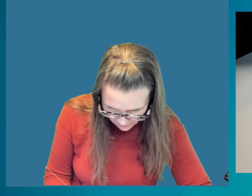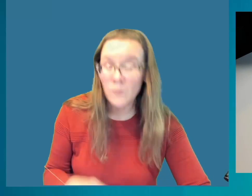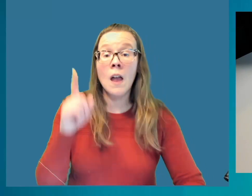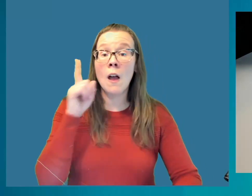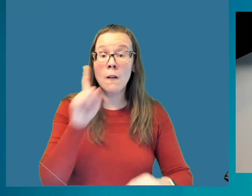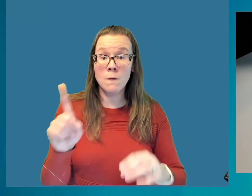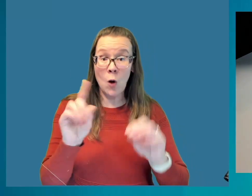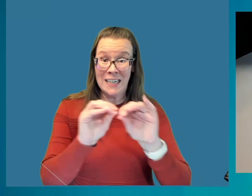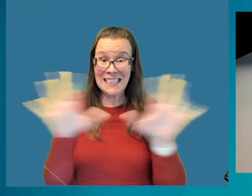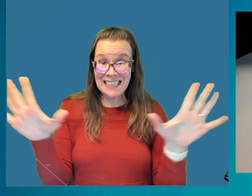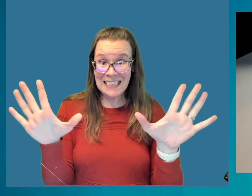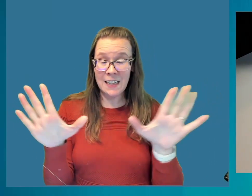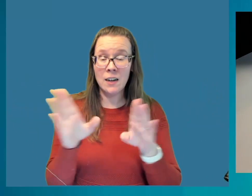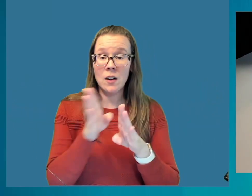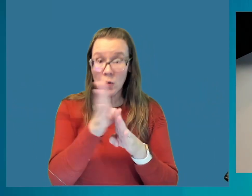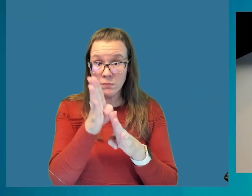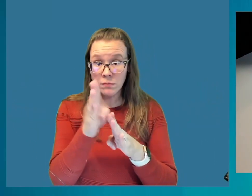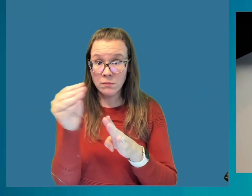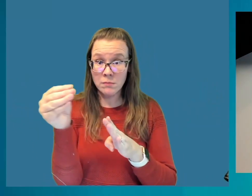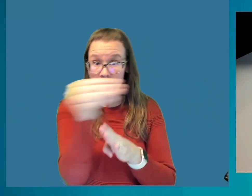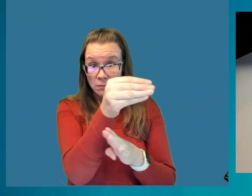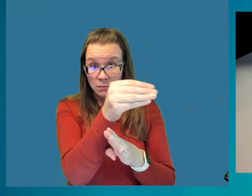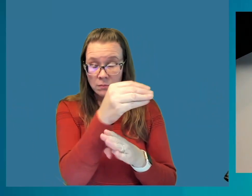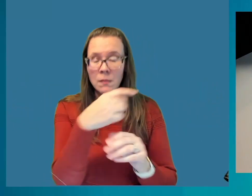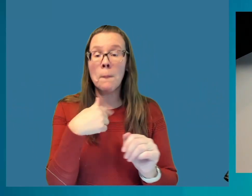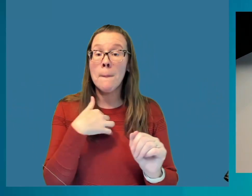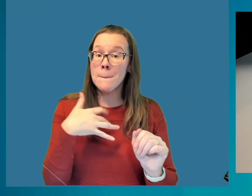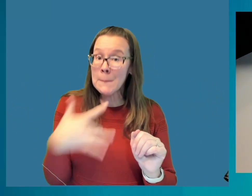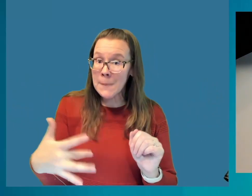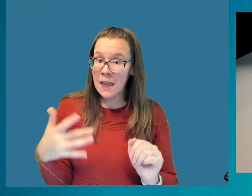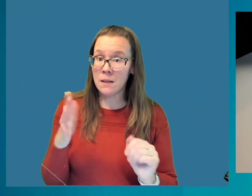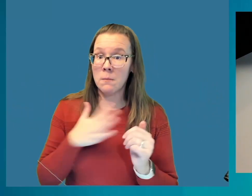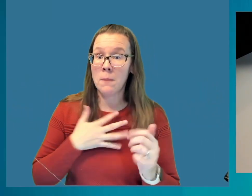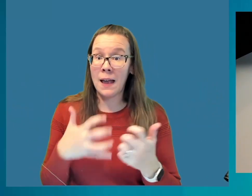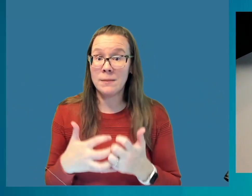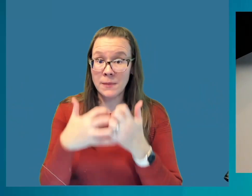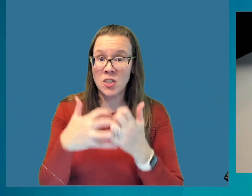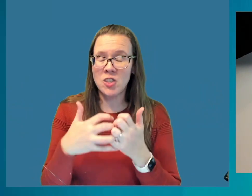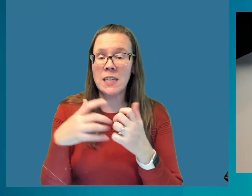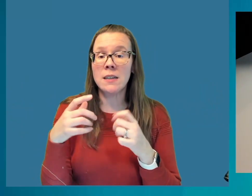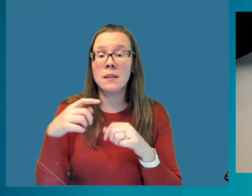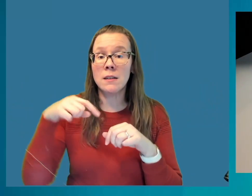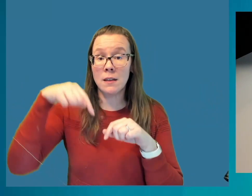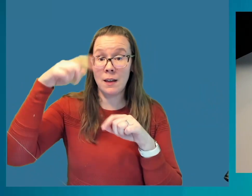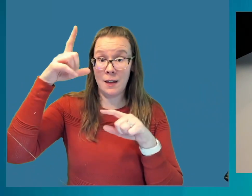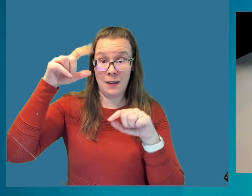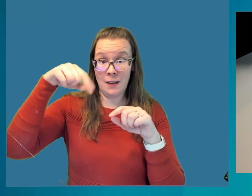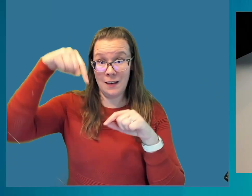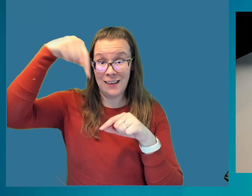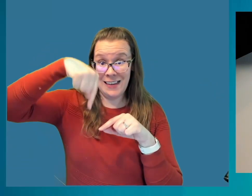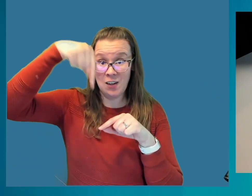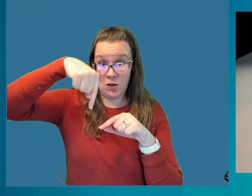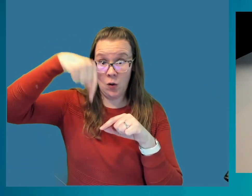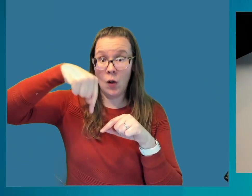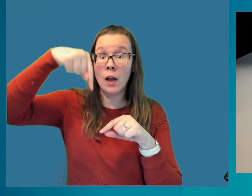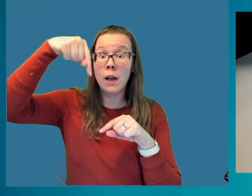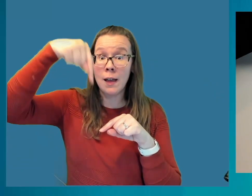The H is the only one of these letters that has really clear right angles. Um, on my machine,